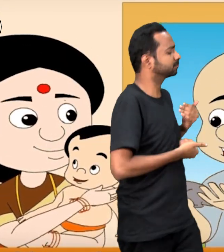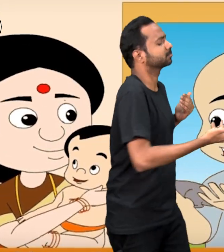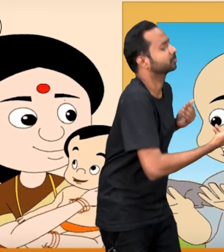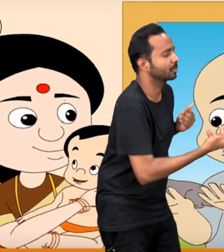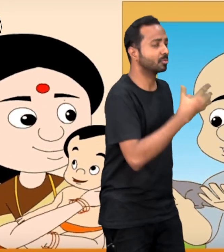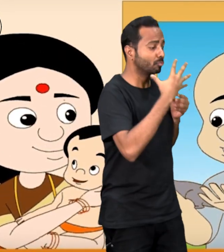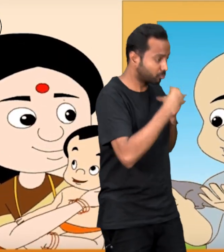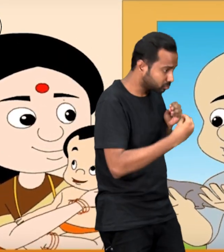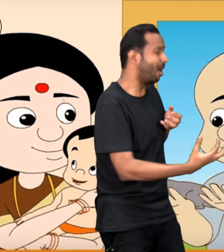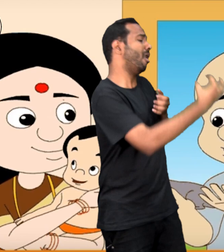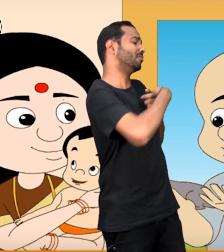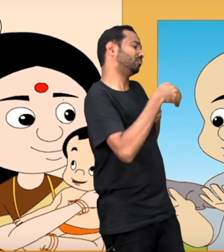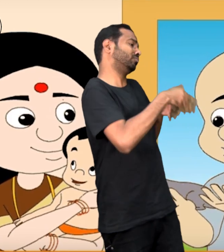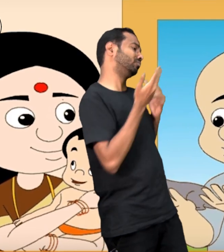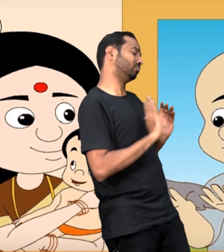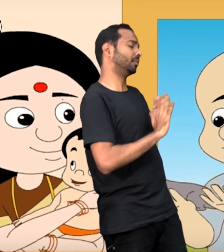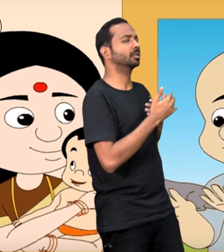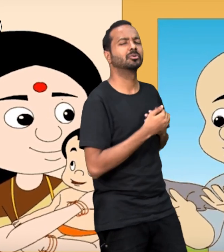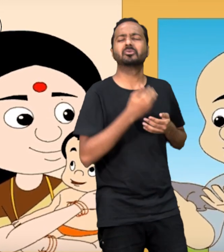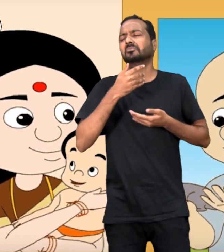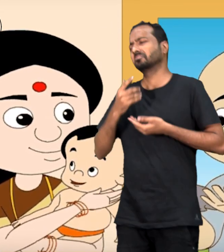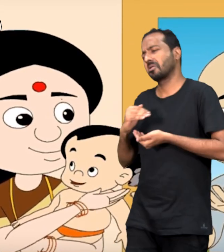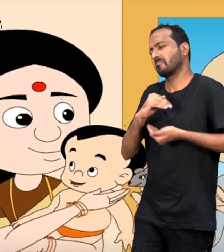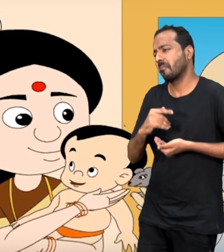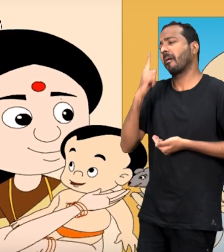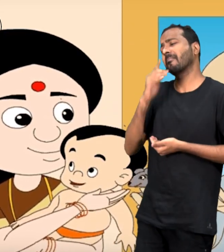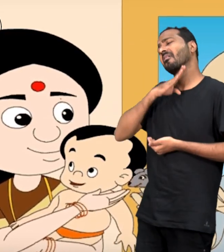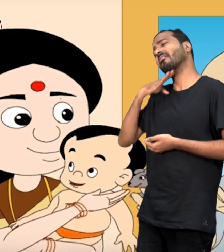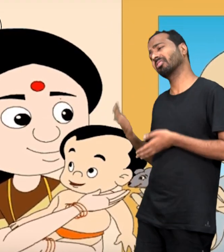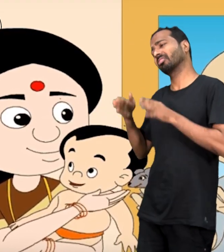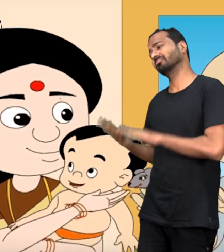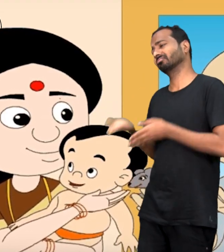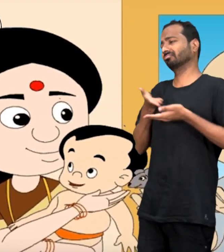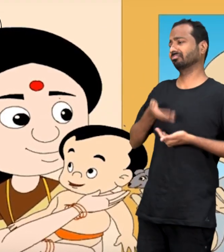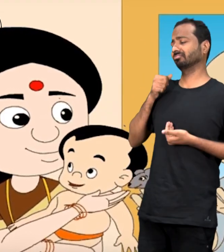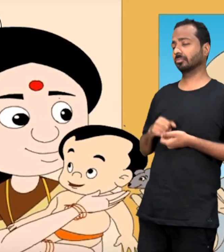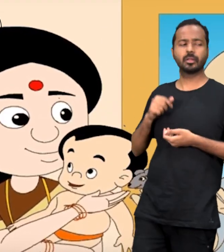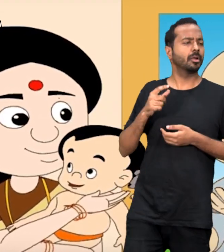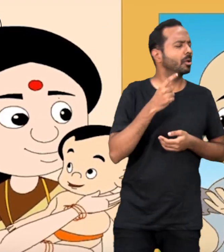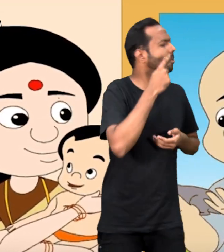He said to his wife, have a look here what I have brought for you. His mother has passed way.